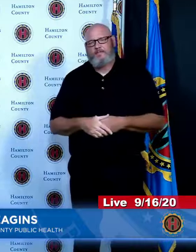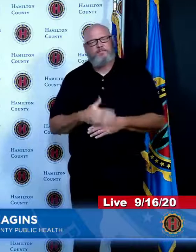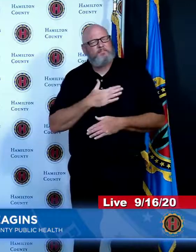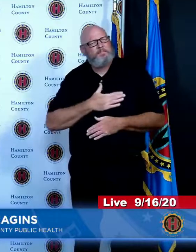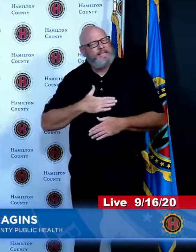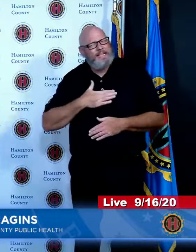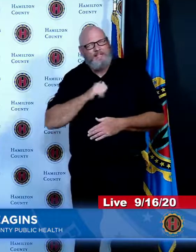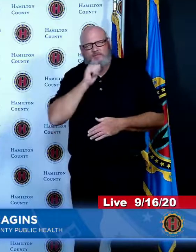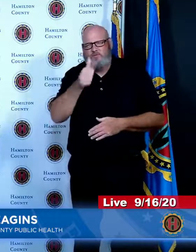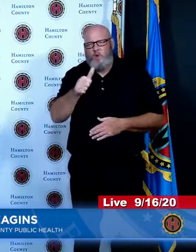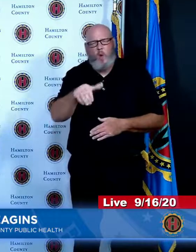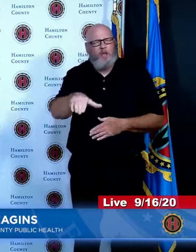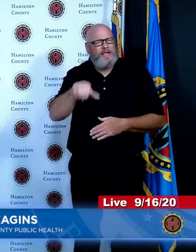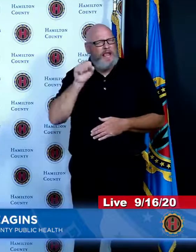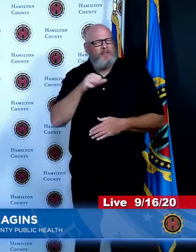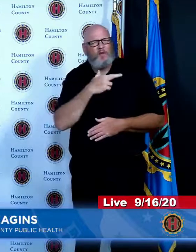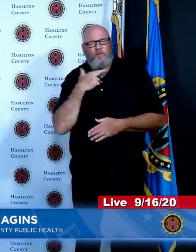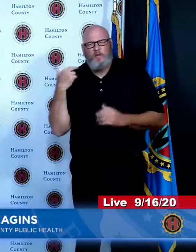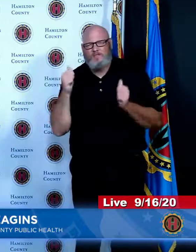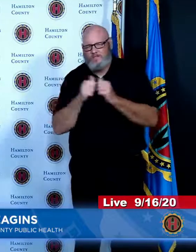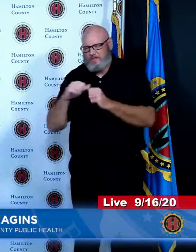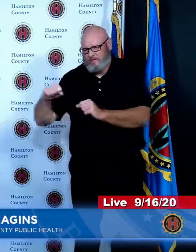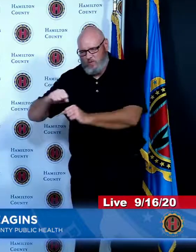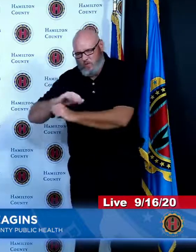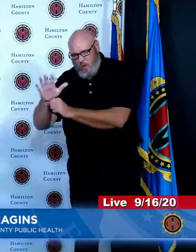scenario and we in all our health systems and Public Health